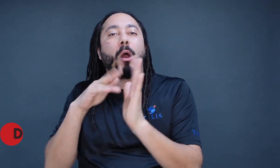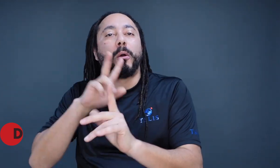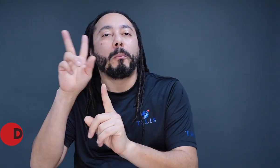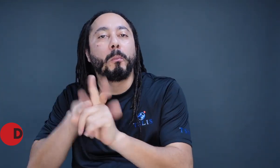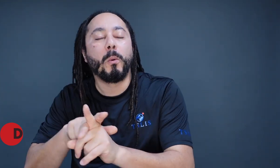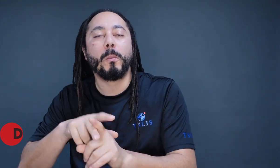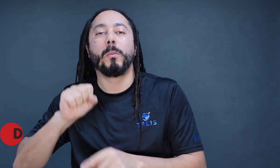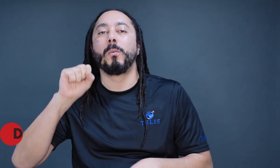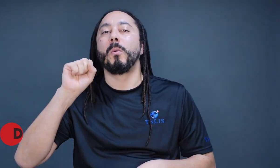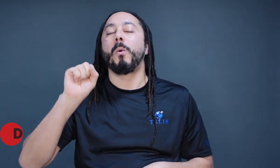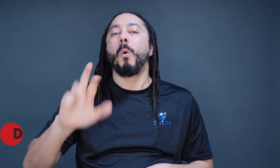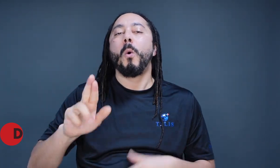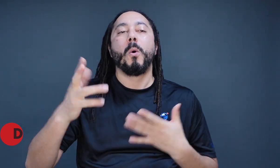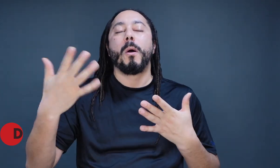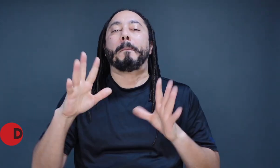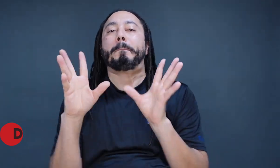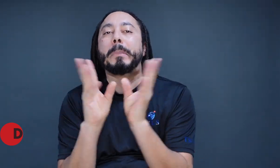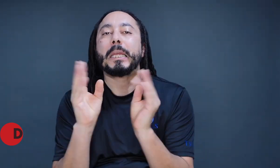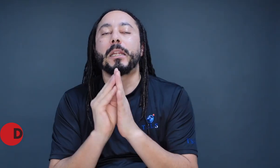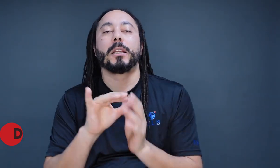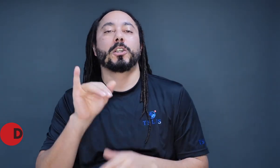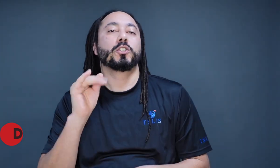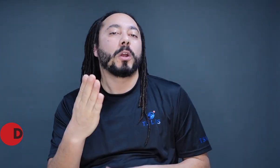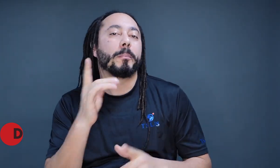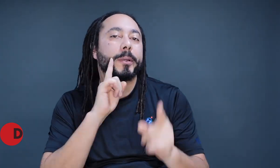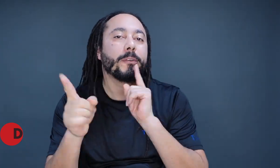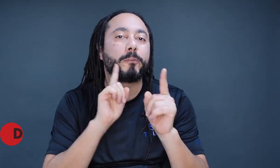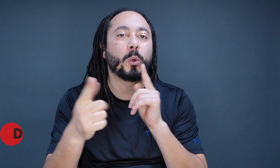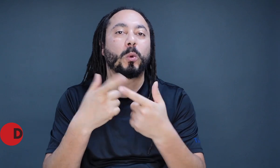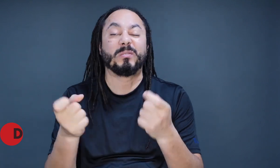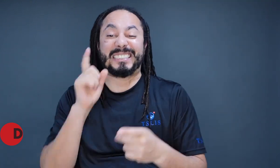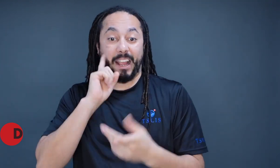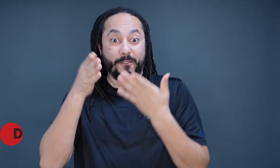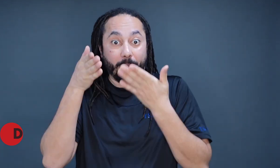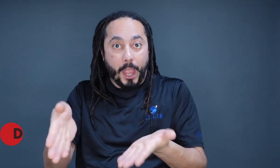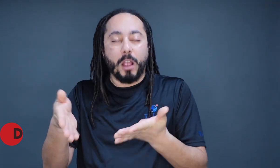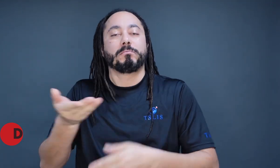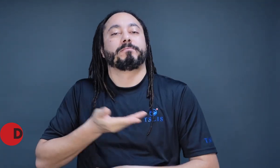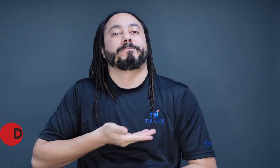or job interview; I’d be hired to come interpret. Recently,